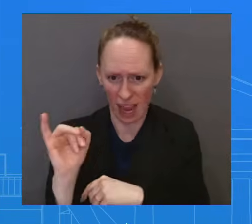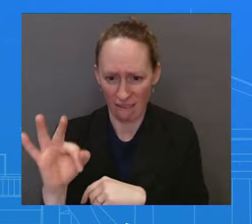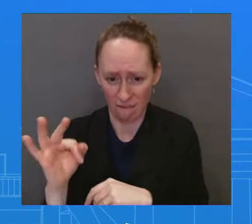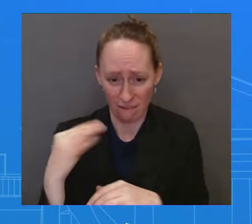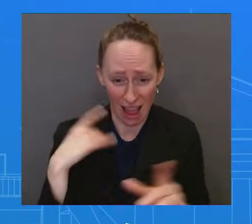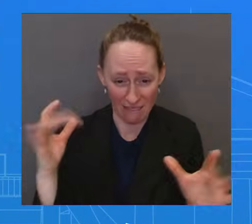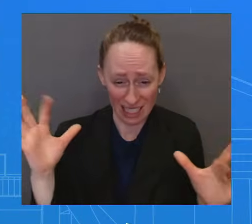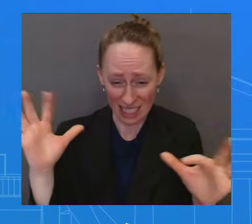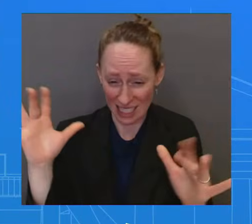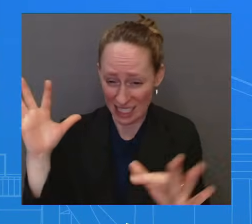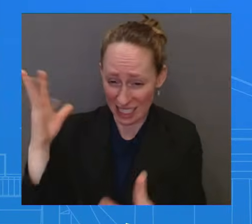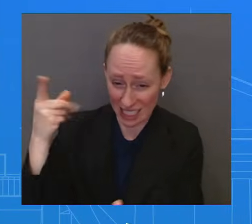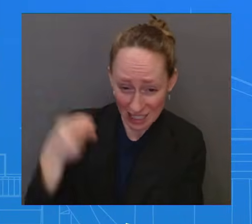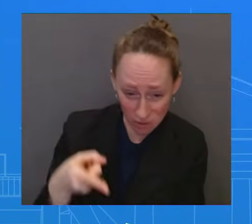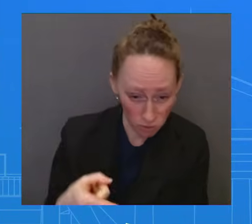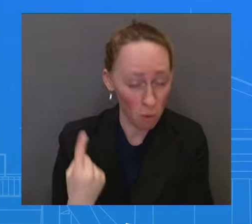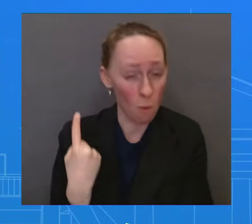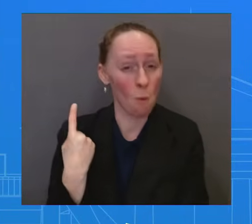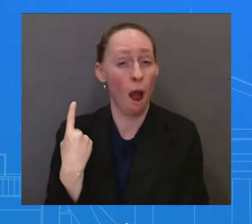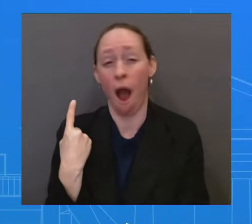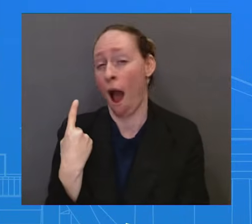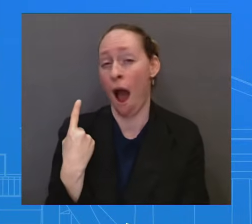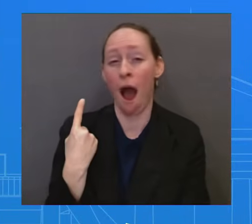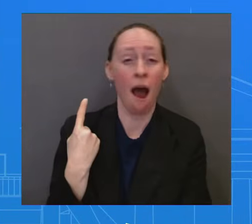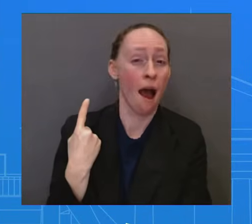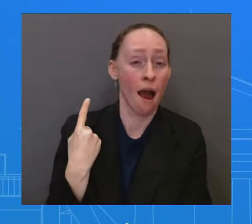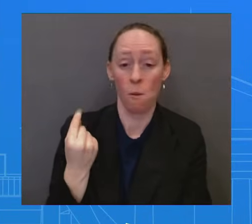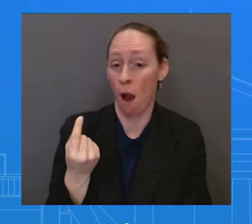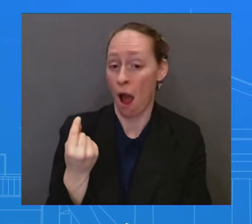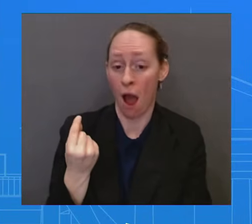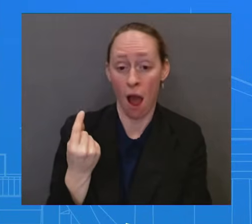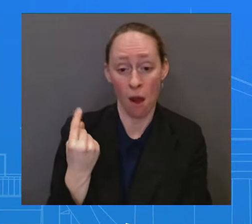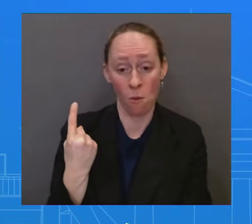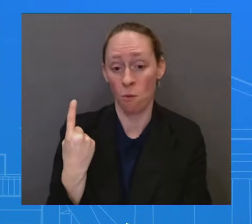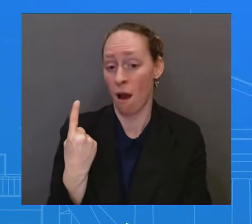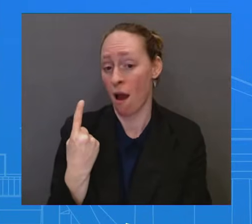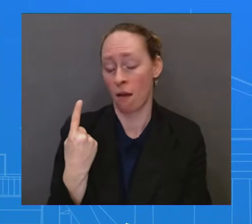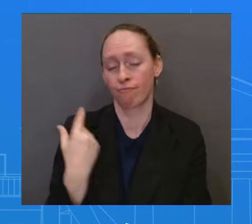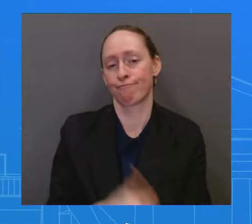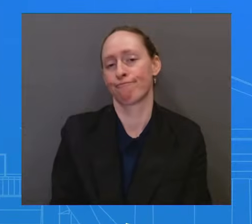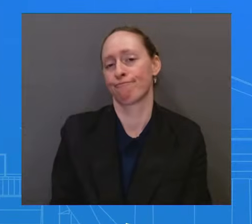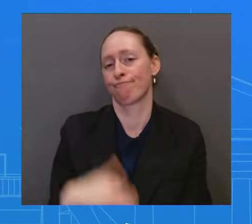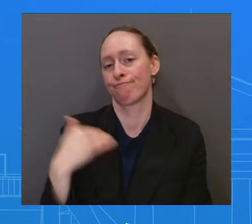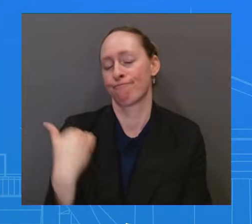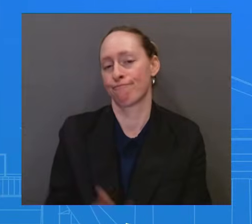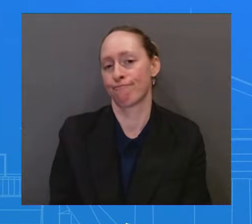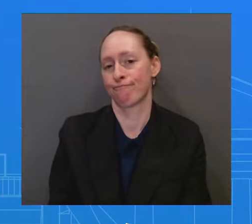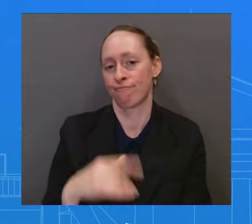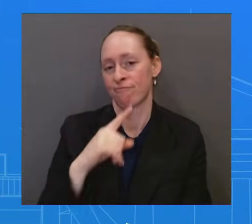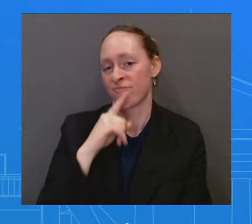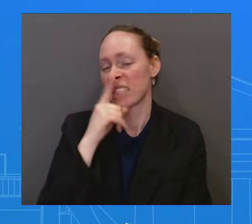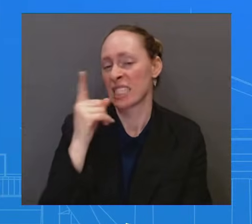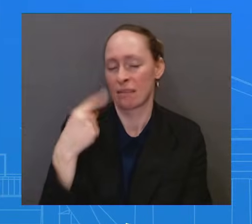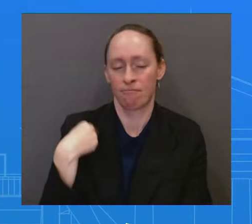on the foreign policy front is shore up and revitalize our vast network of alliances and partnerships. No other nation in the world